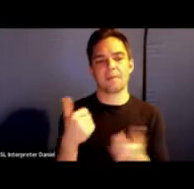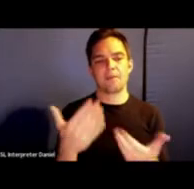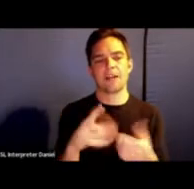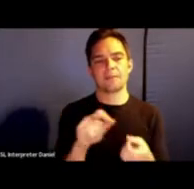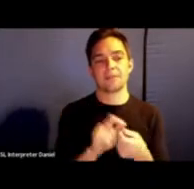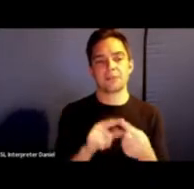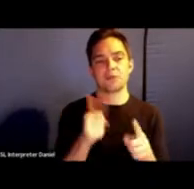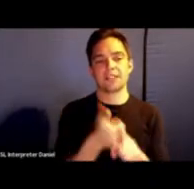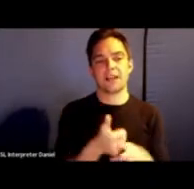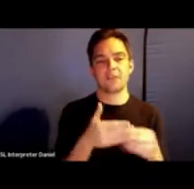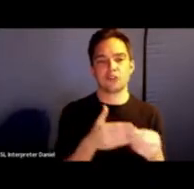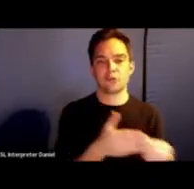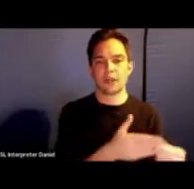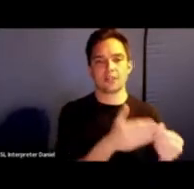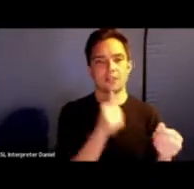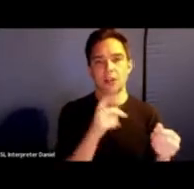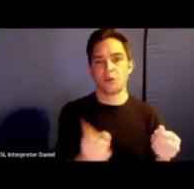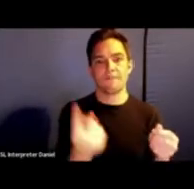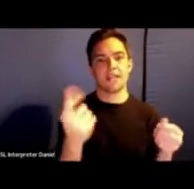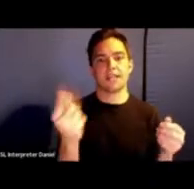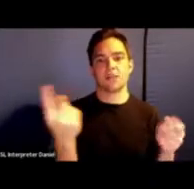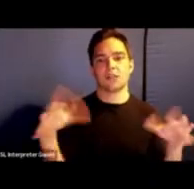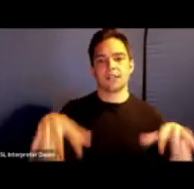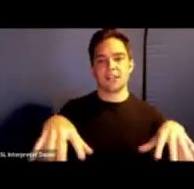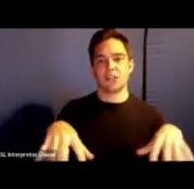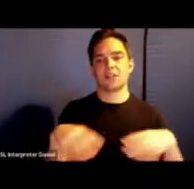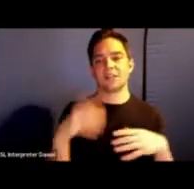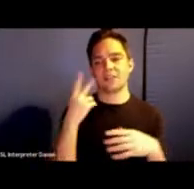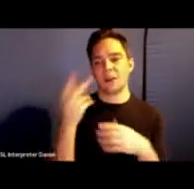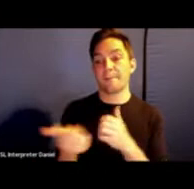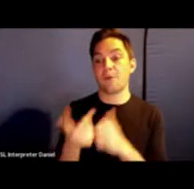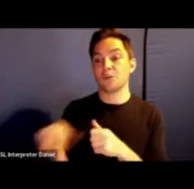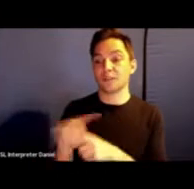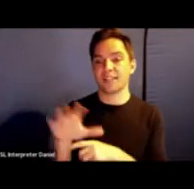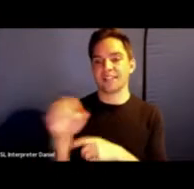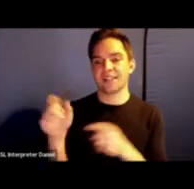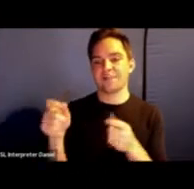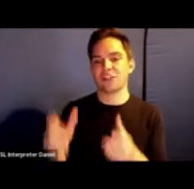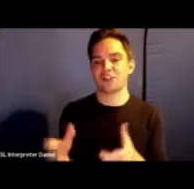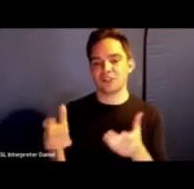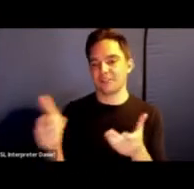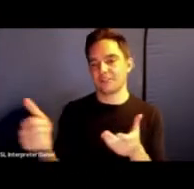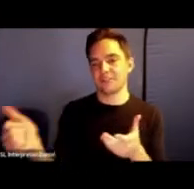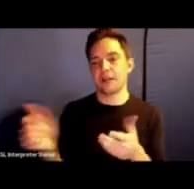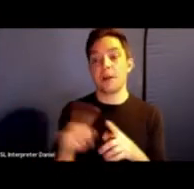direction not to offend anyone here because I saw that most of you are case managers. So but I've as I've already talked